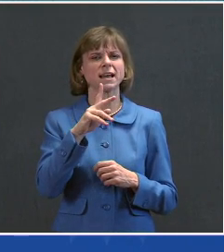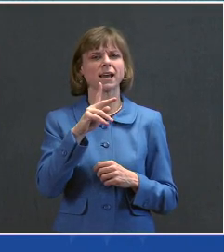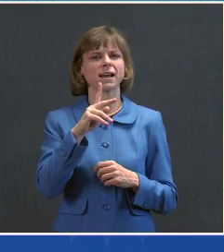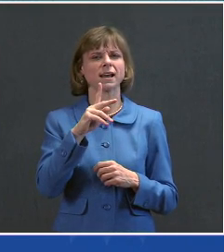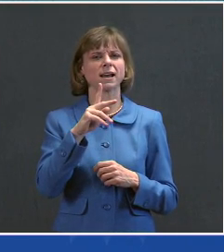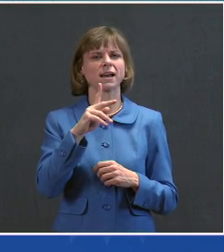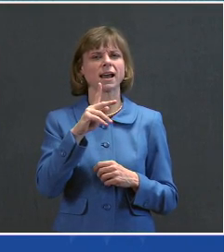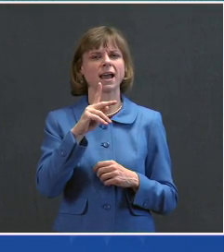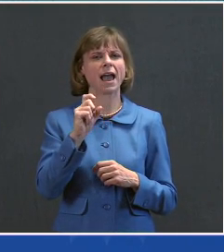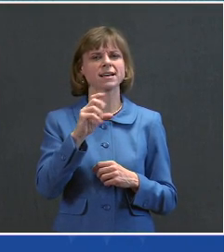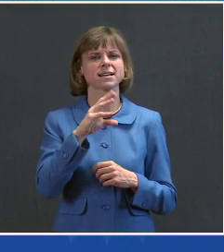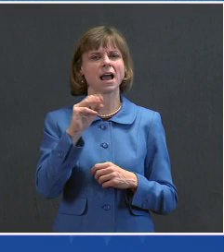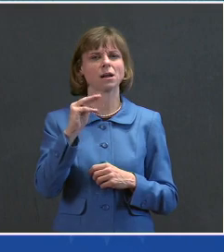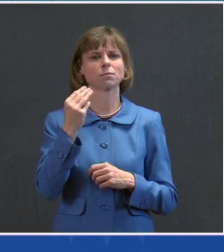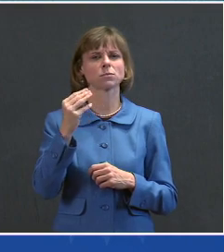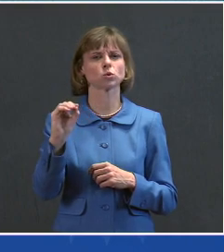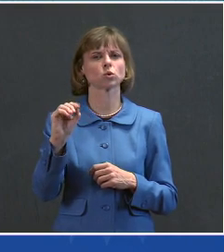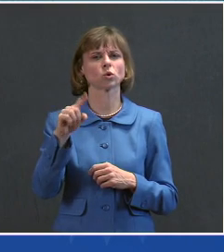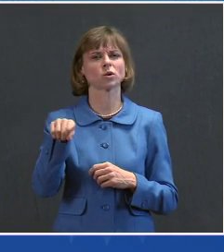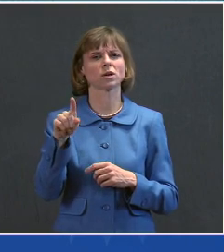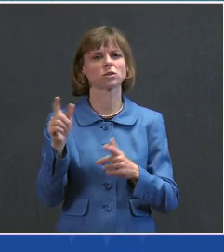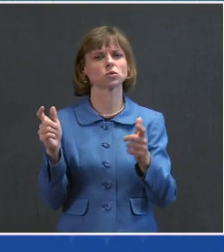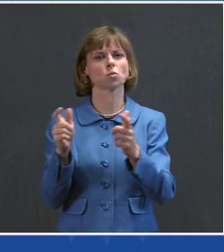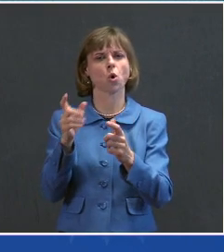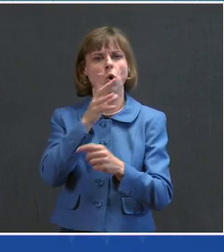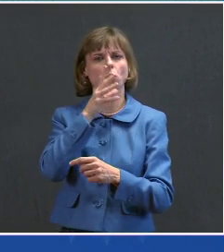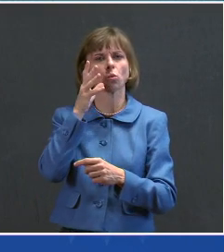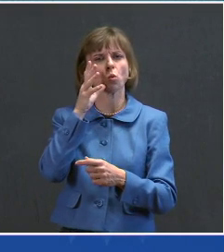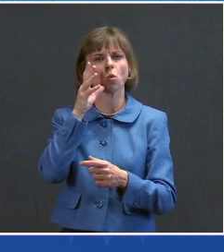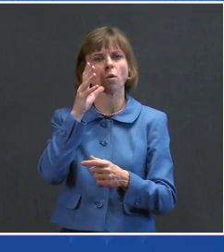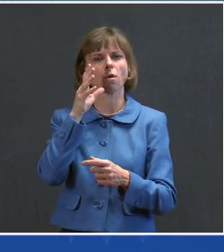that small rural areas are receiving large quantities of doses